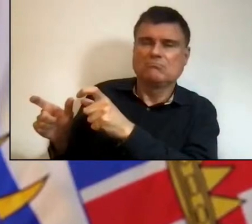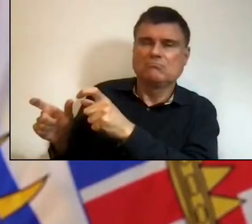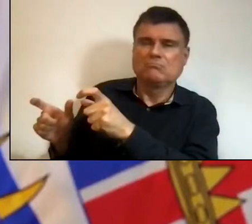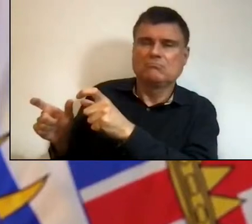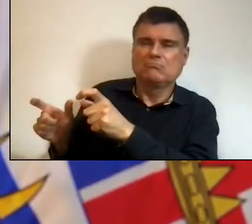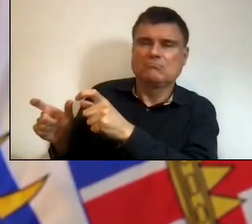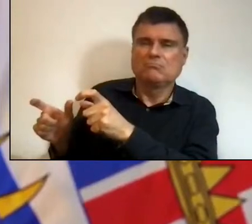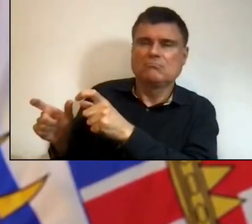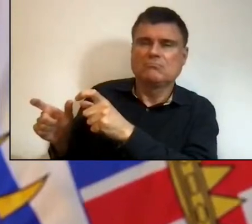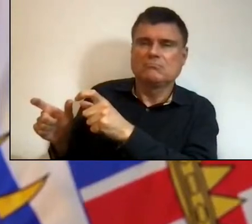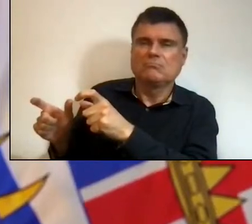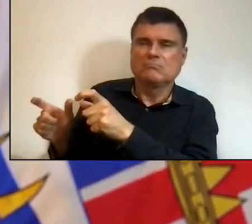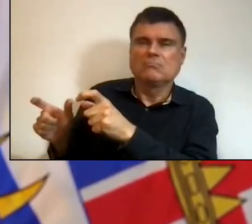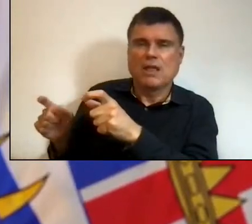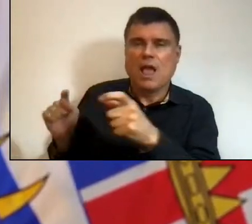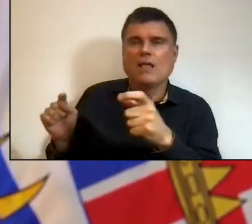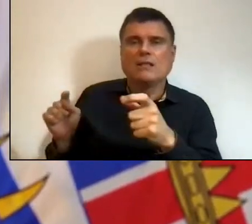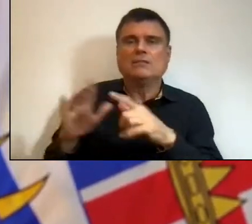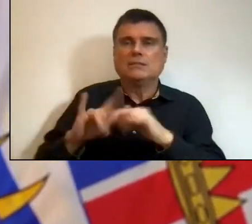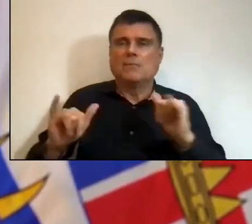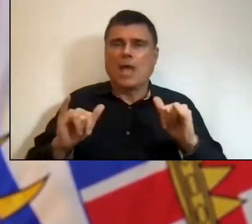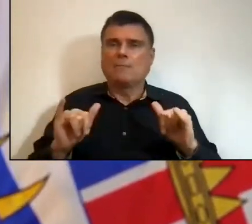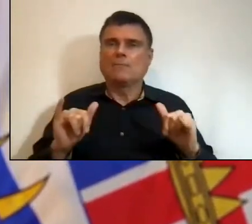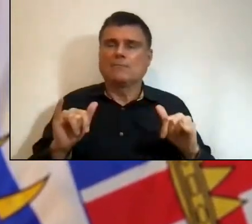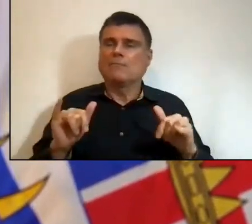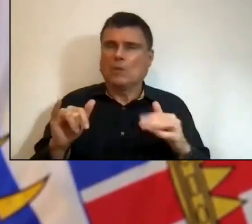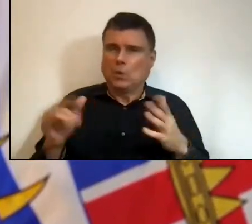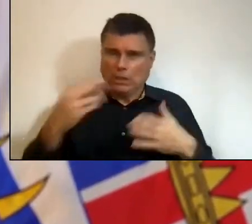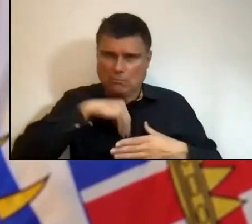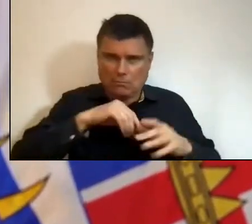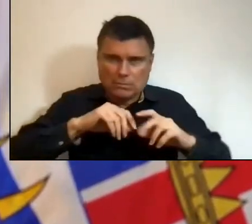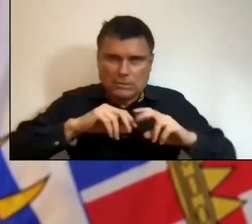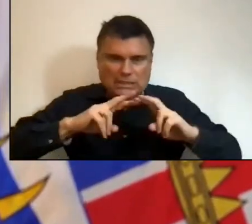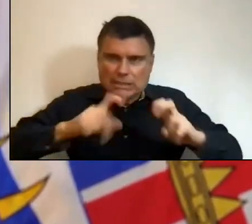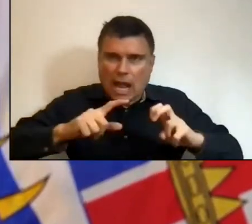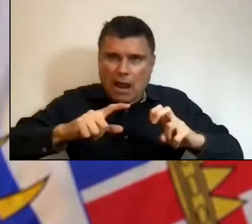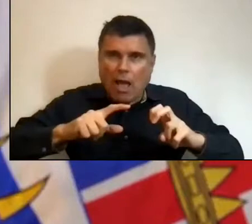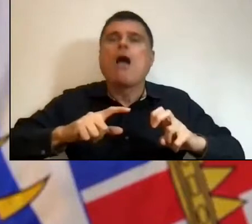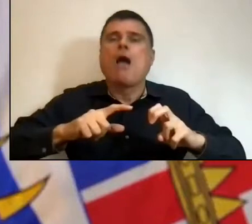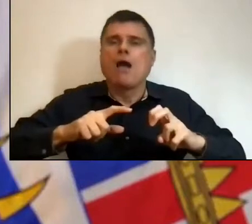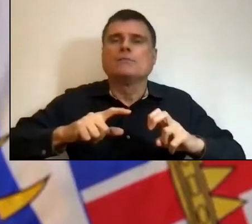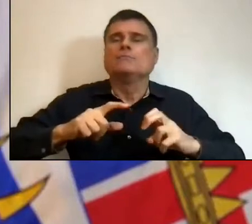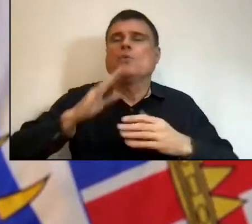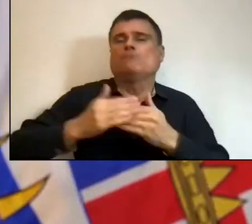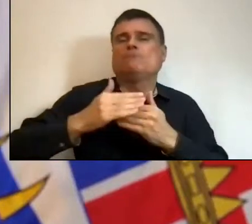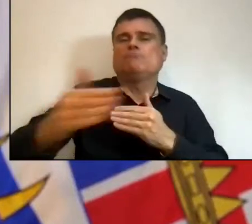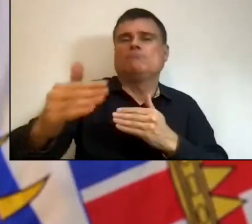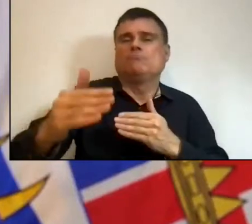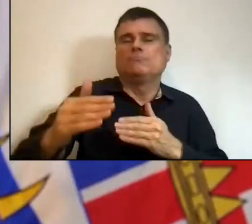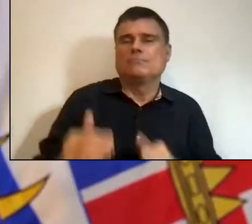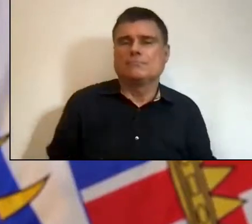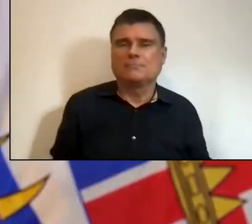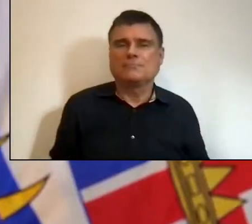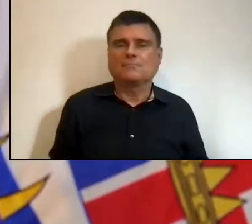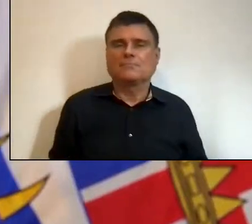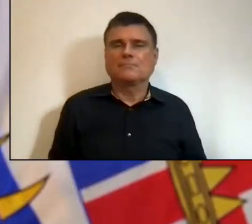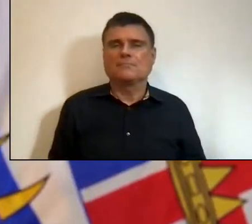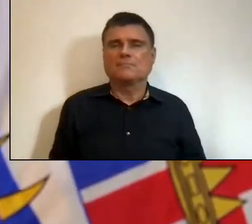learn to live with this virus as long as it becomes endemic.